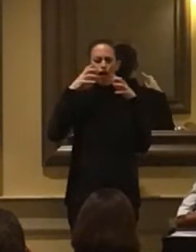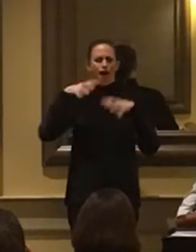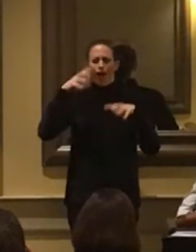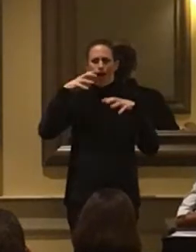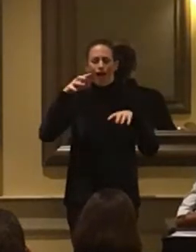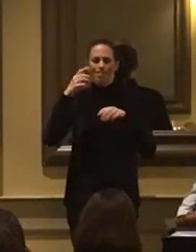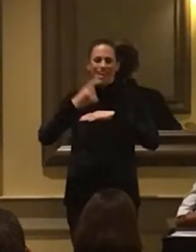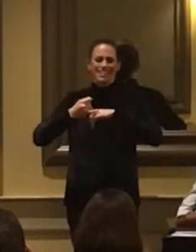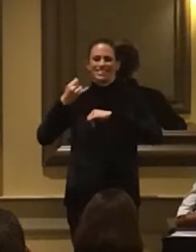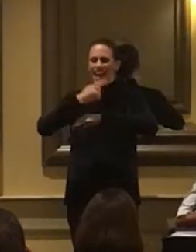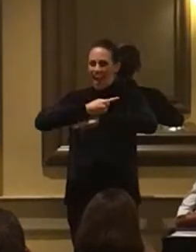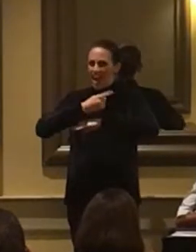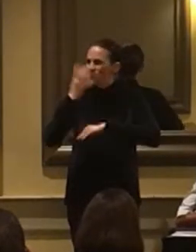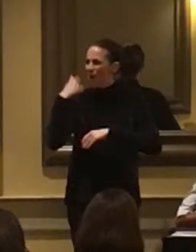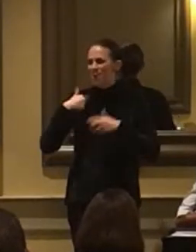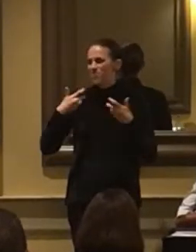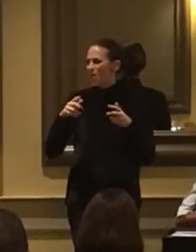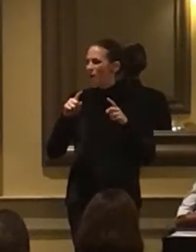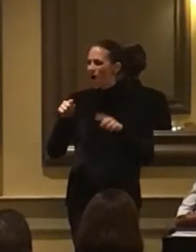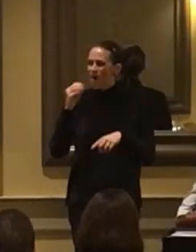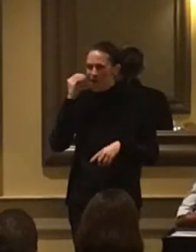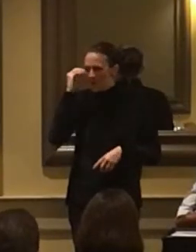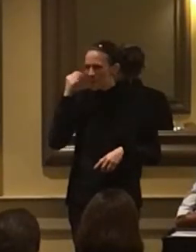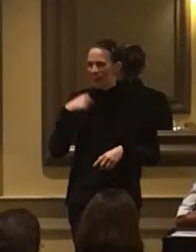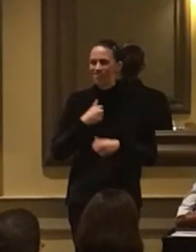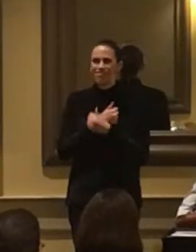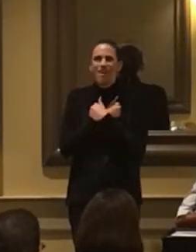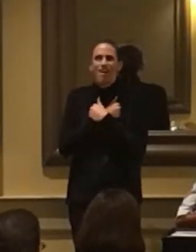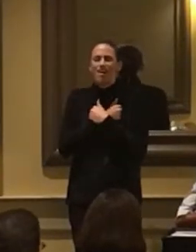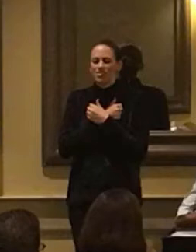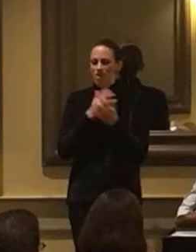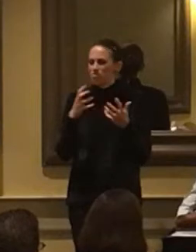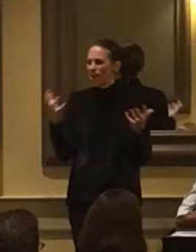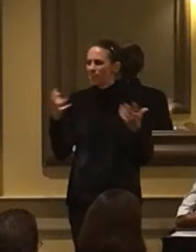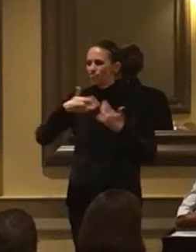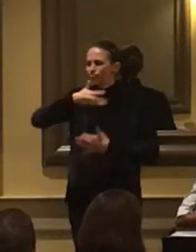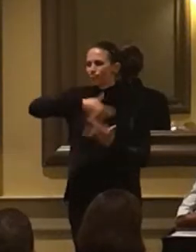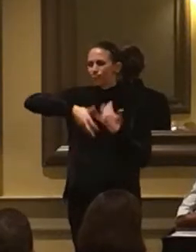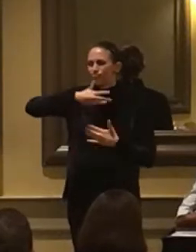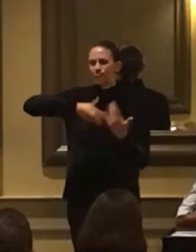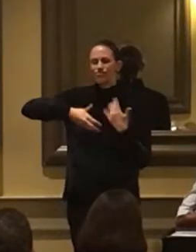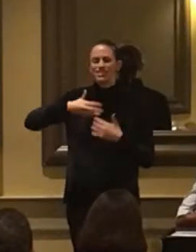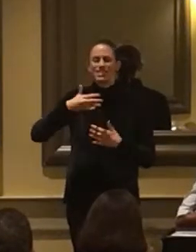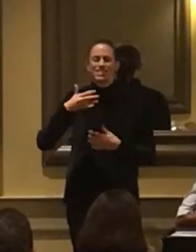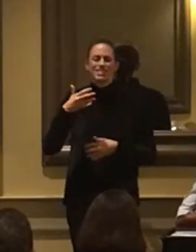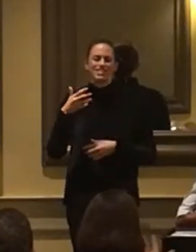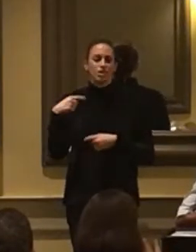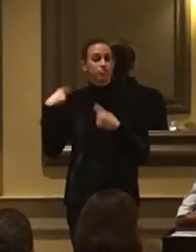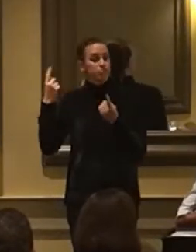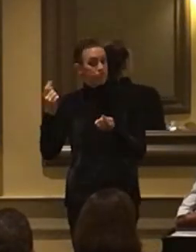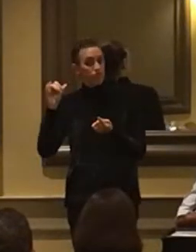because I didn't wanna go home. I loved it so much. And since then whatever else is like, Oh, we have a new thing coming up.